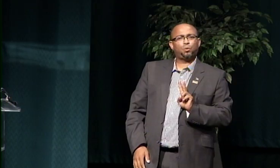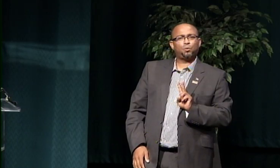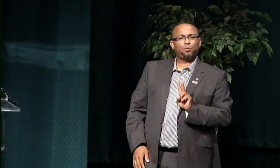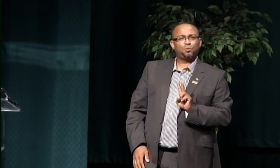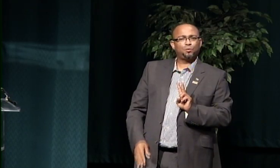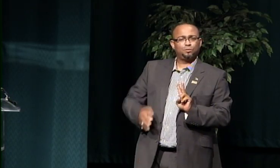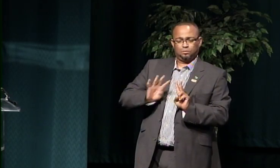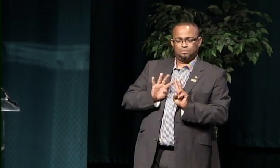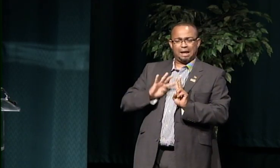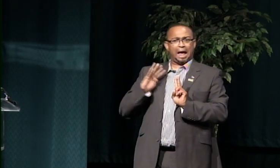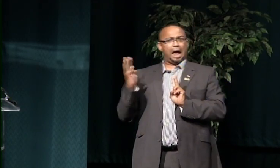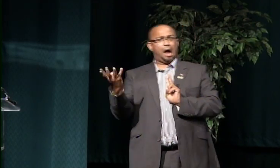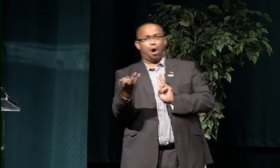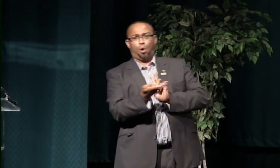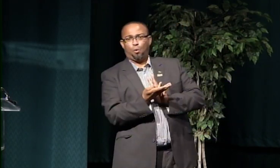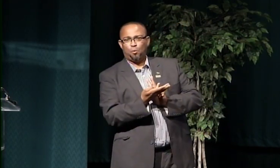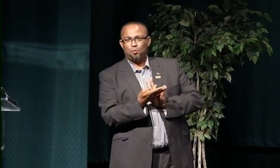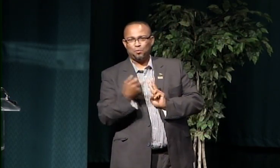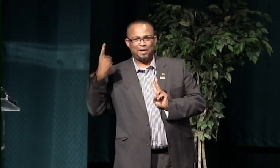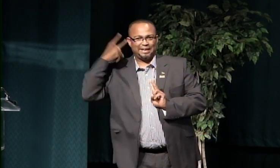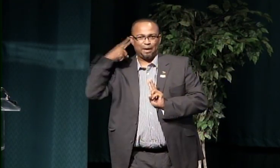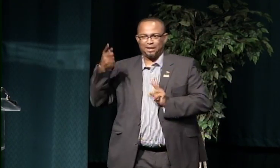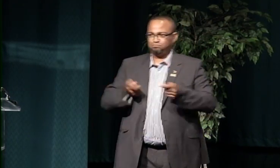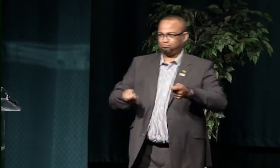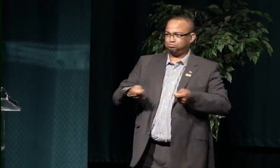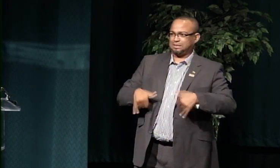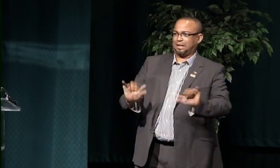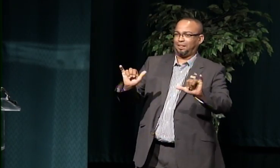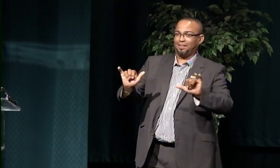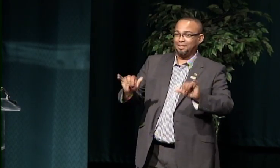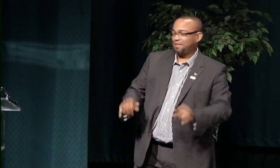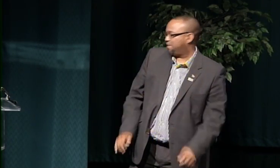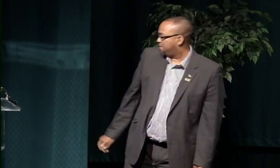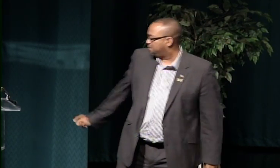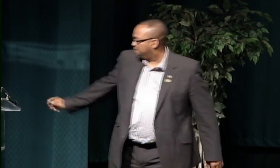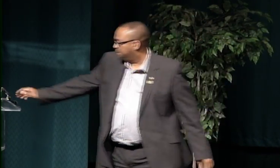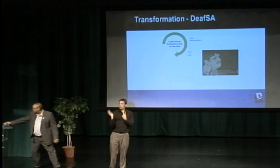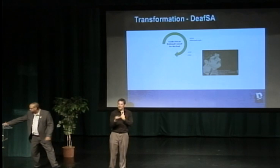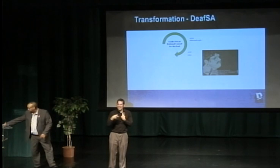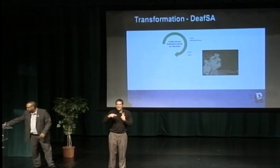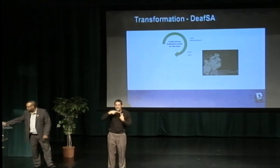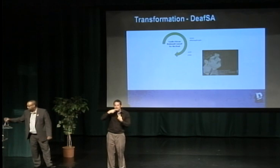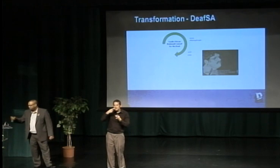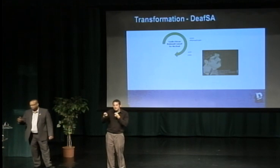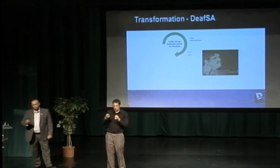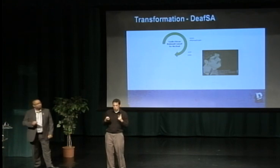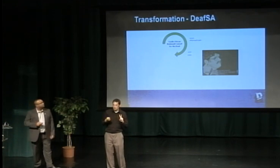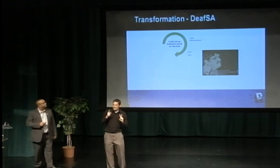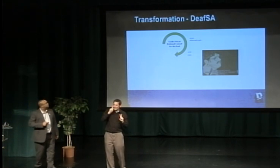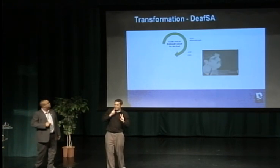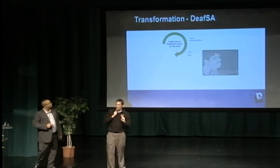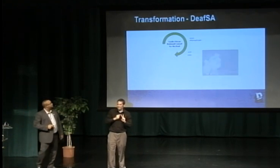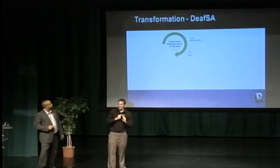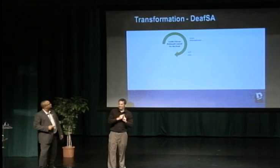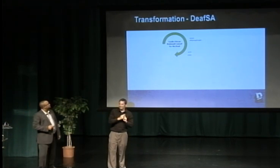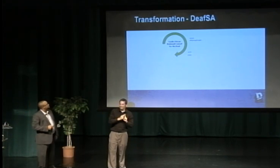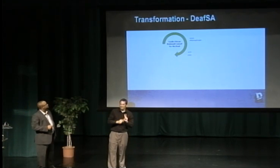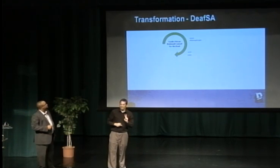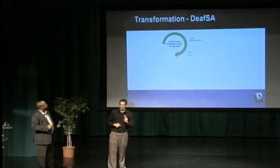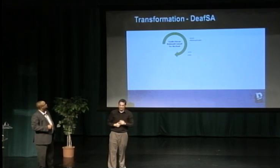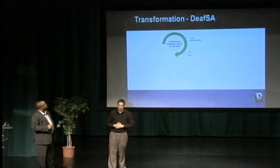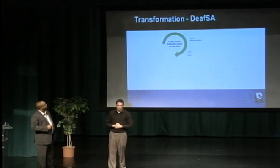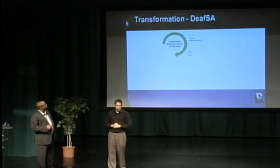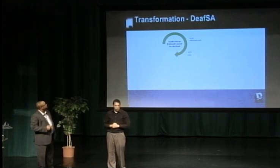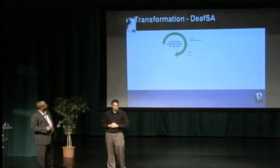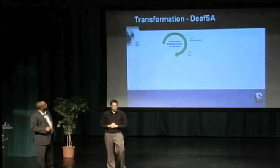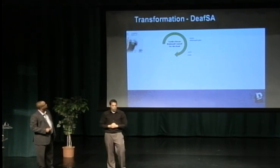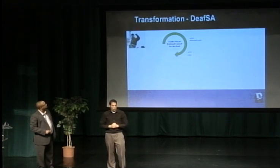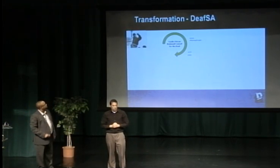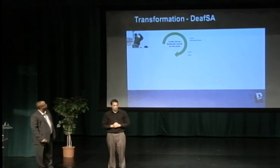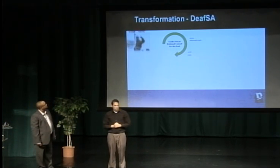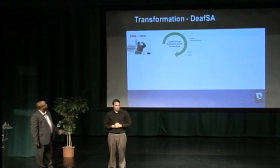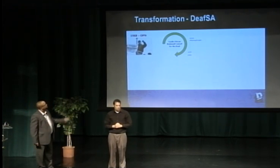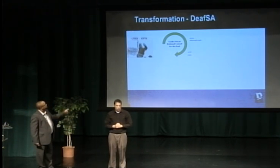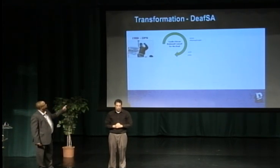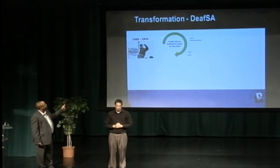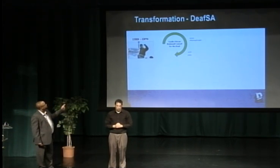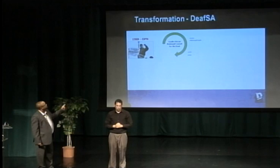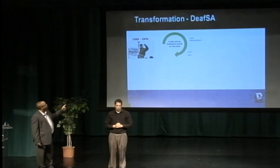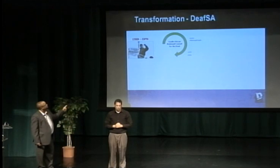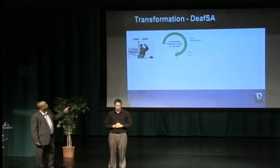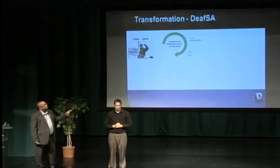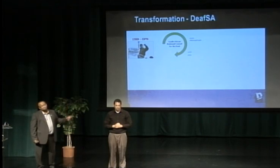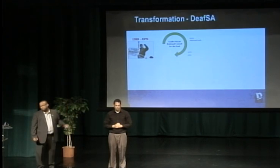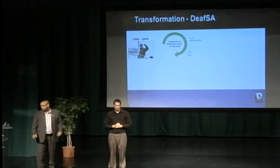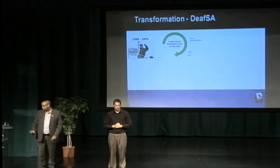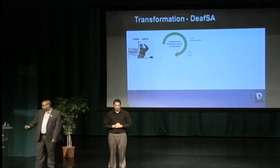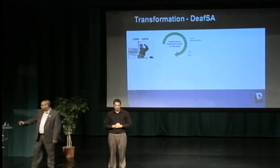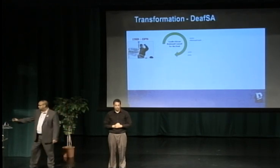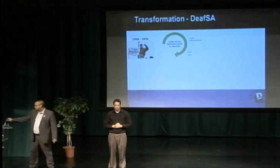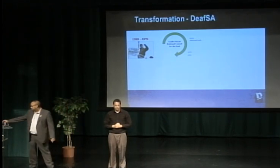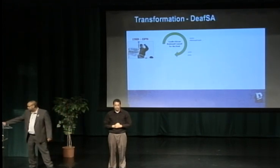it was still predominantly run by hearing members.